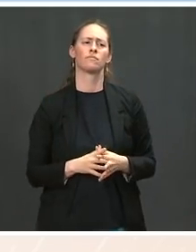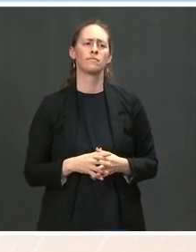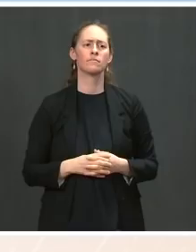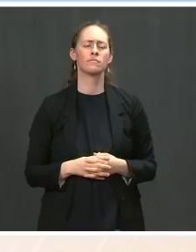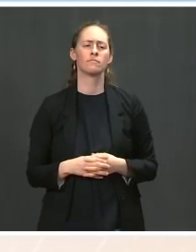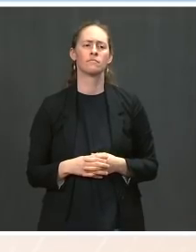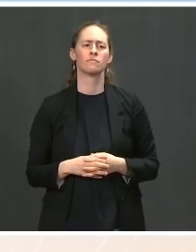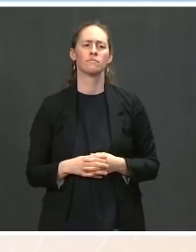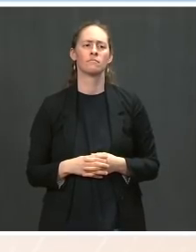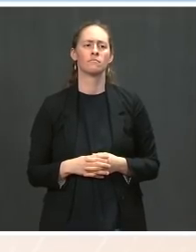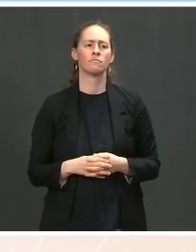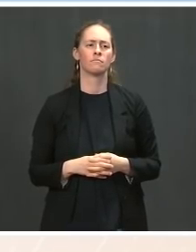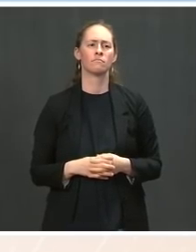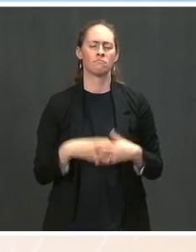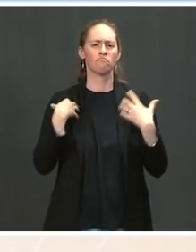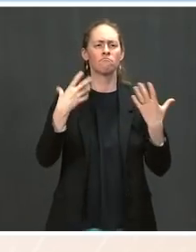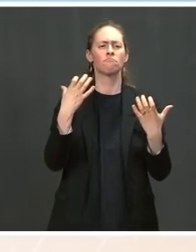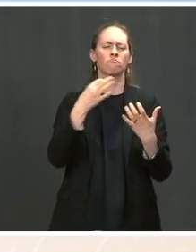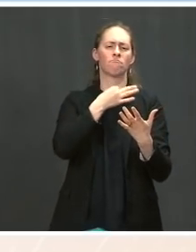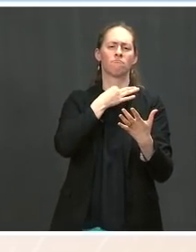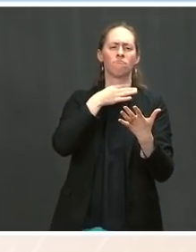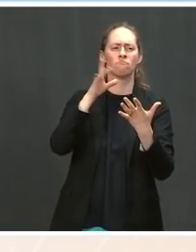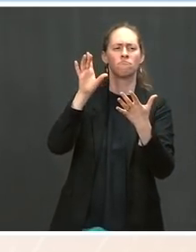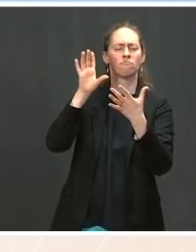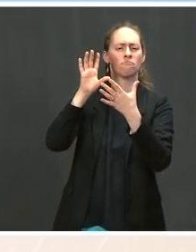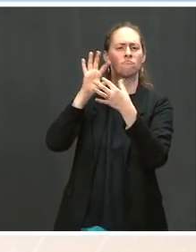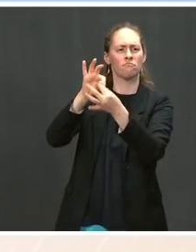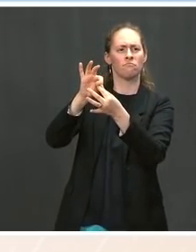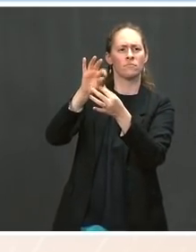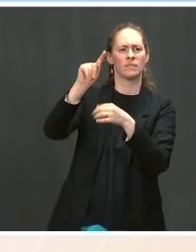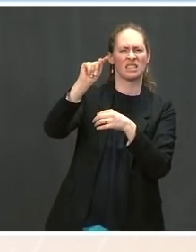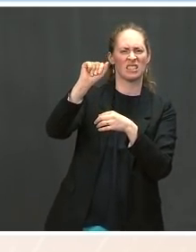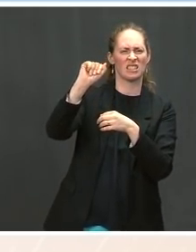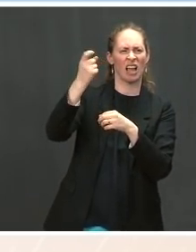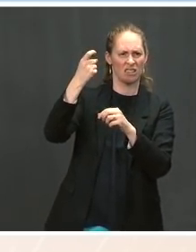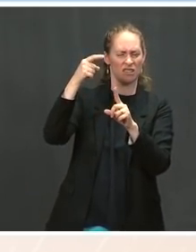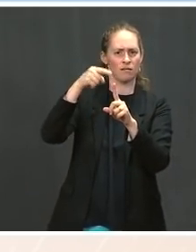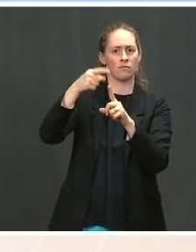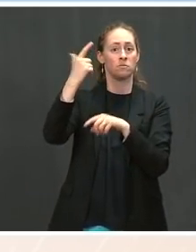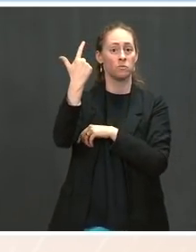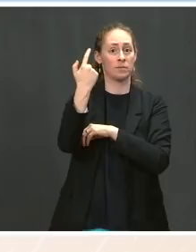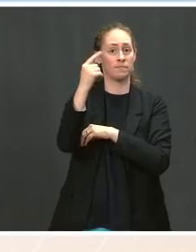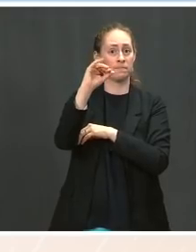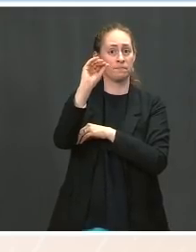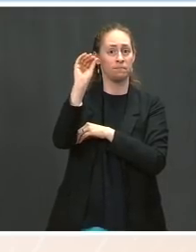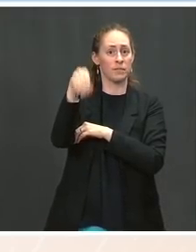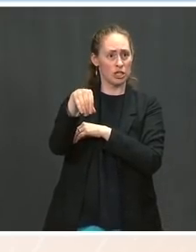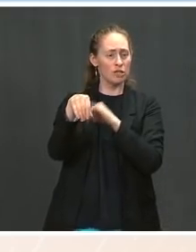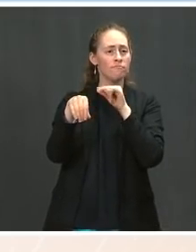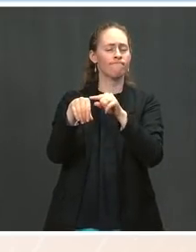that the President has proposed at 21 percent. In the global negotiations, we're already seeing